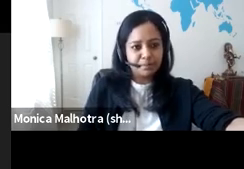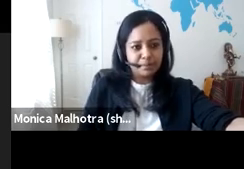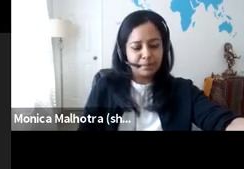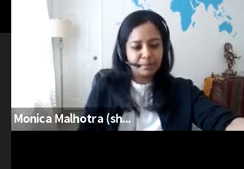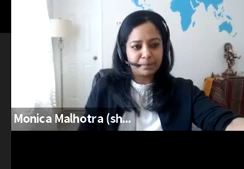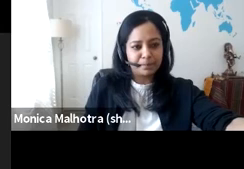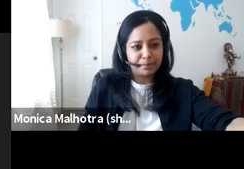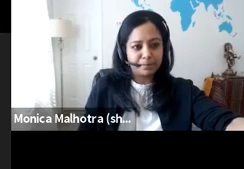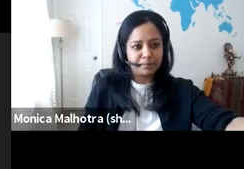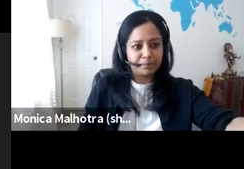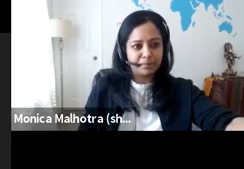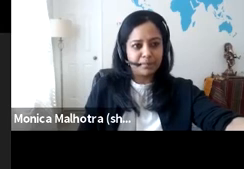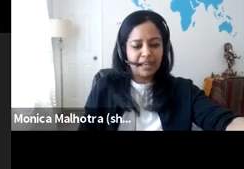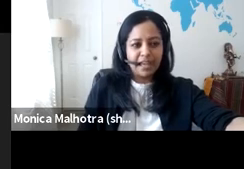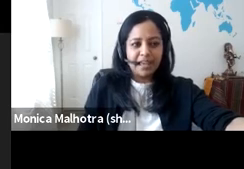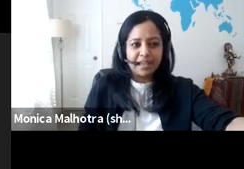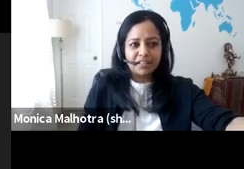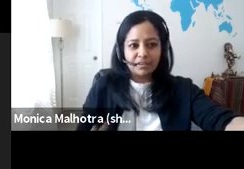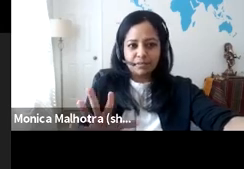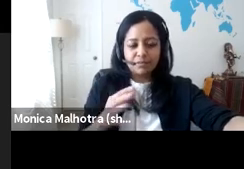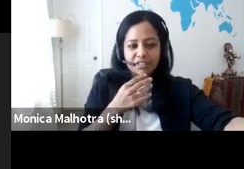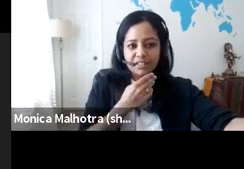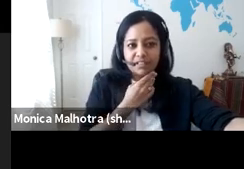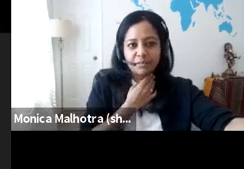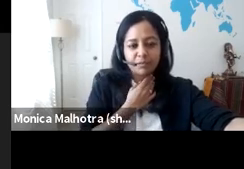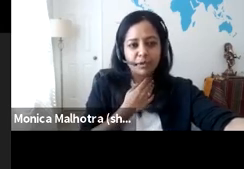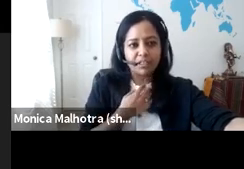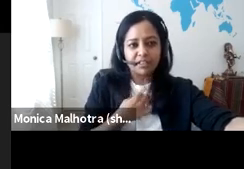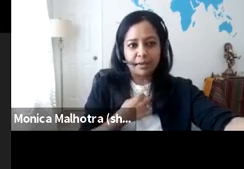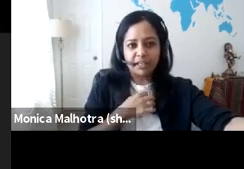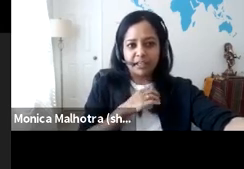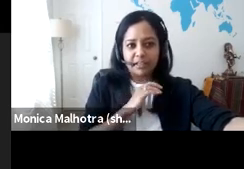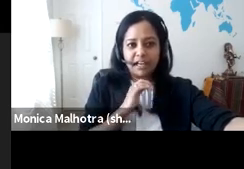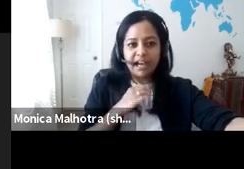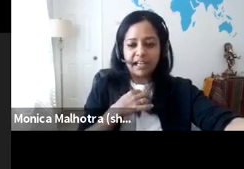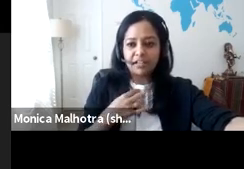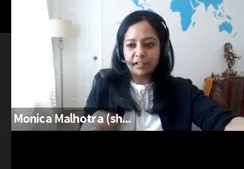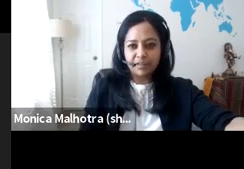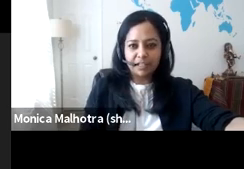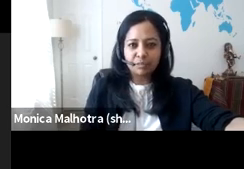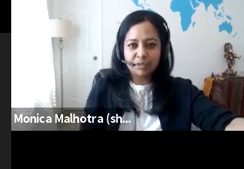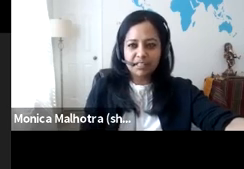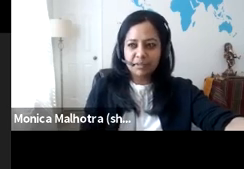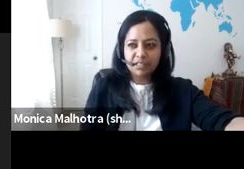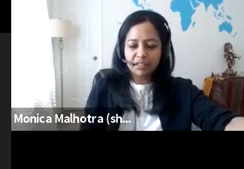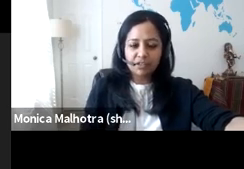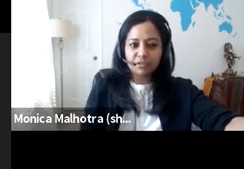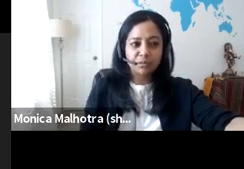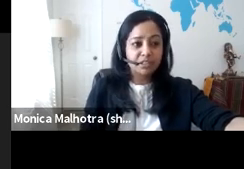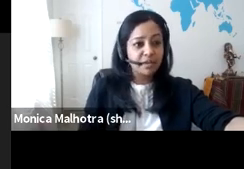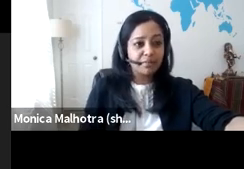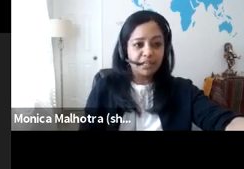And so just a little bit more to elaborate on the hide non- video participants feature. We have many